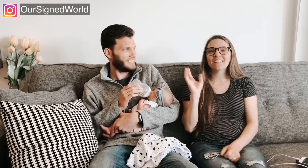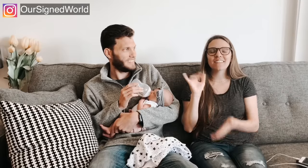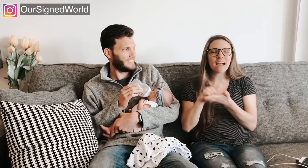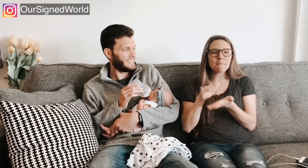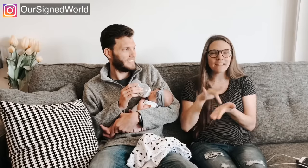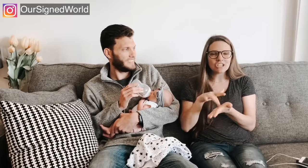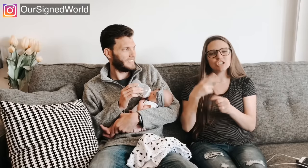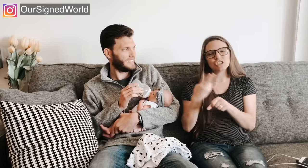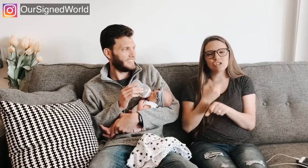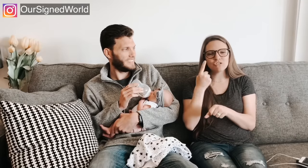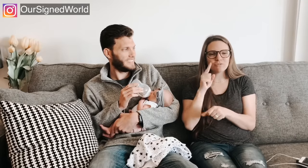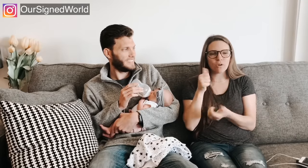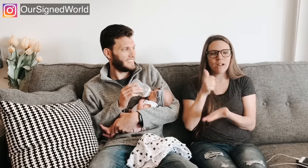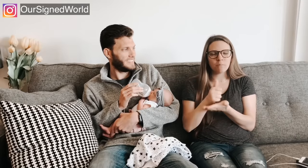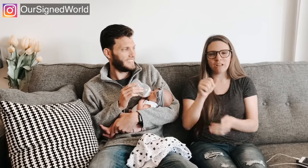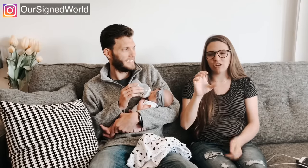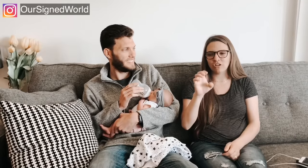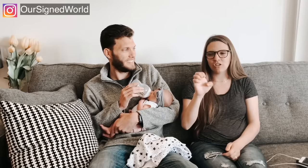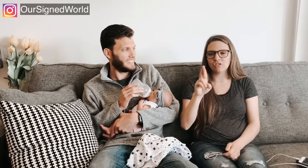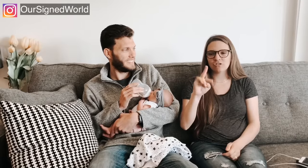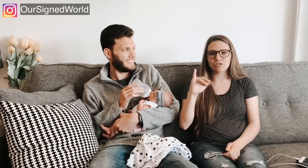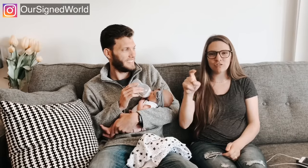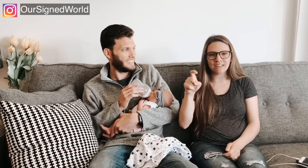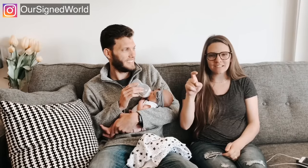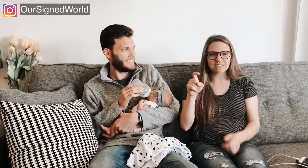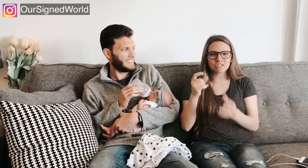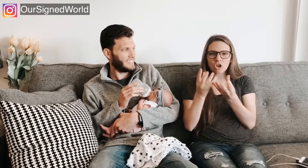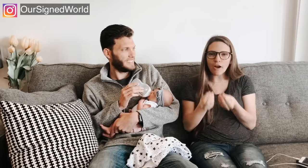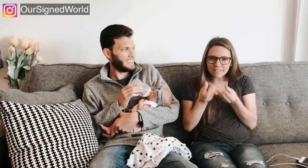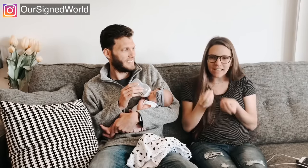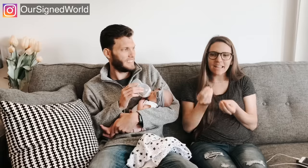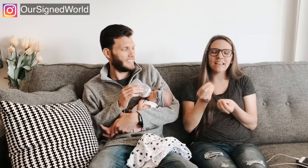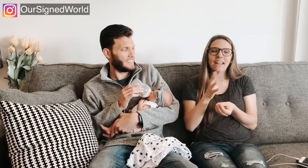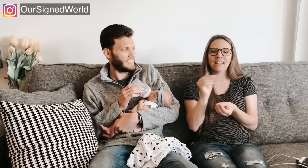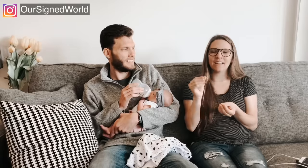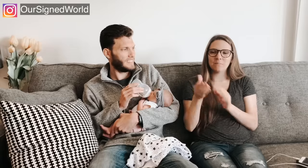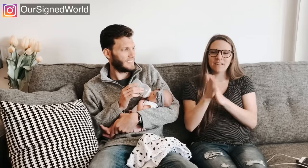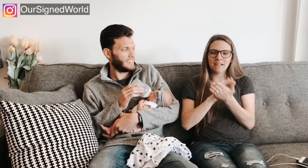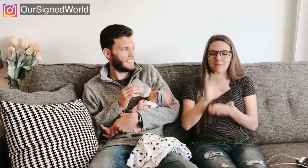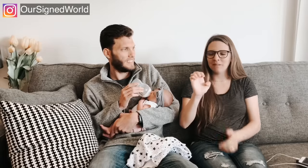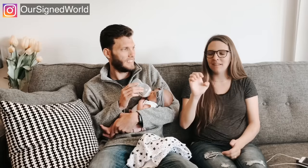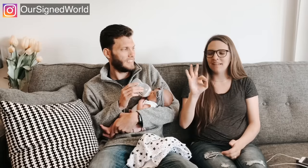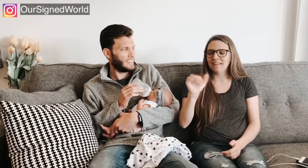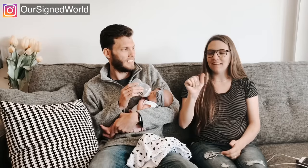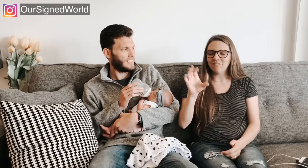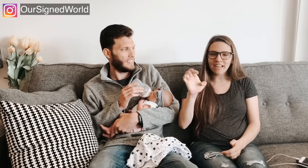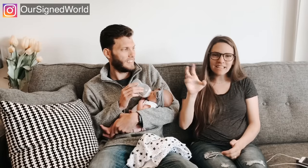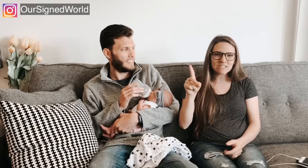That medication is used for helping your cervix soften and become effaced which